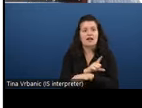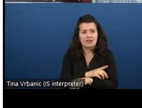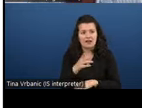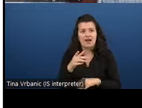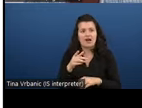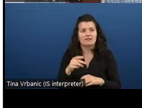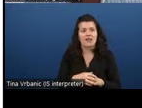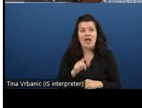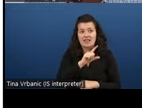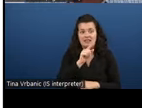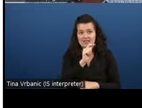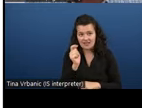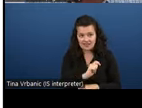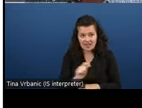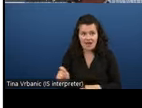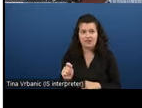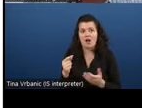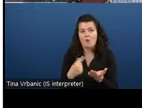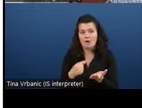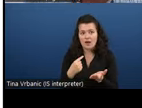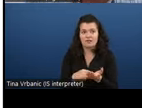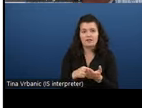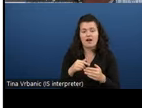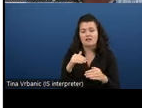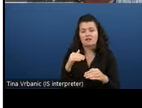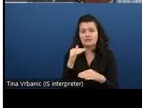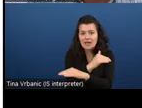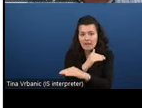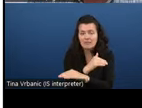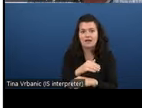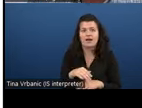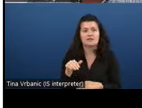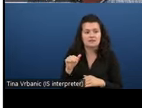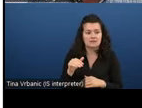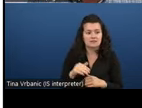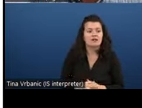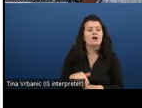visibility networks in the coming months. And, and a couple of years. Yep. So, if you